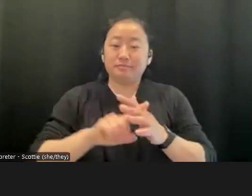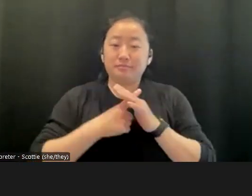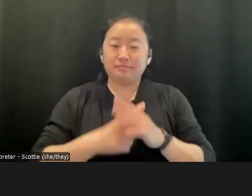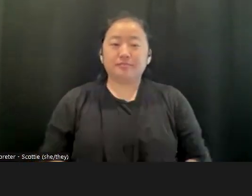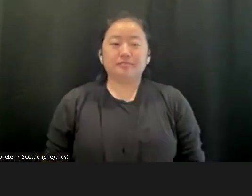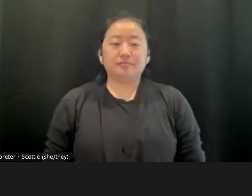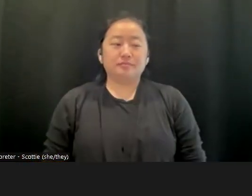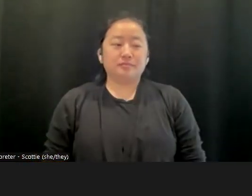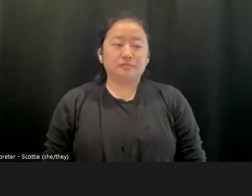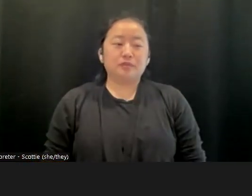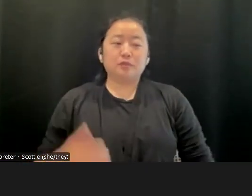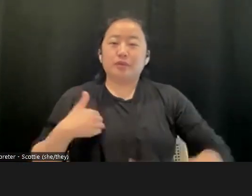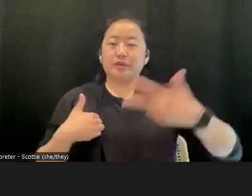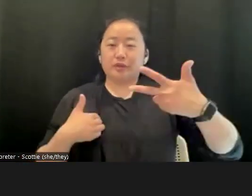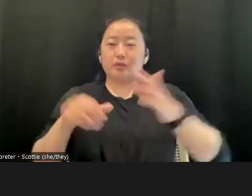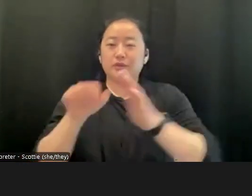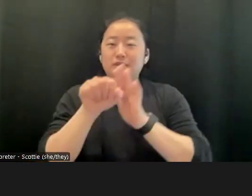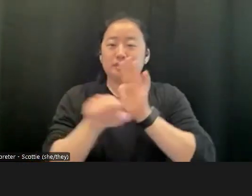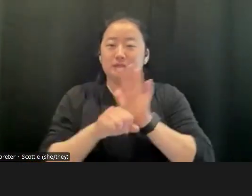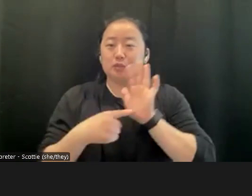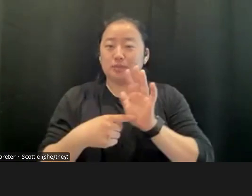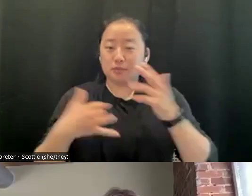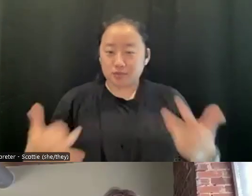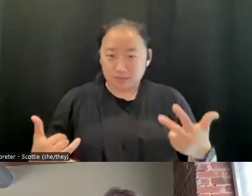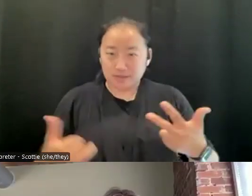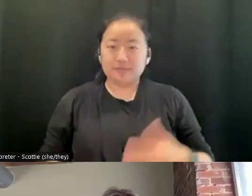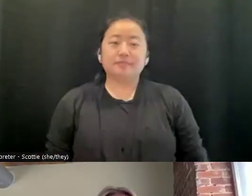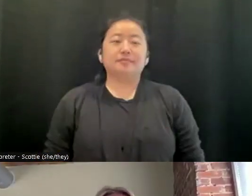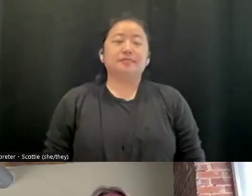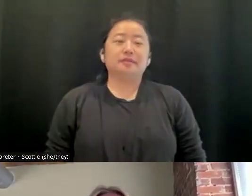state here joining us today. So if nothing more, today's recreation